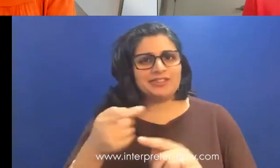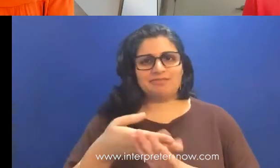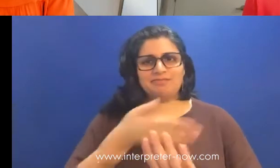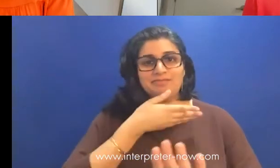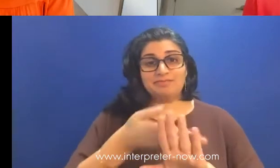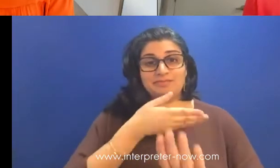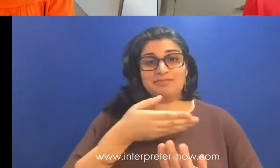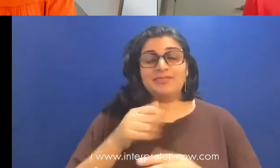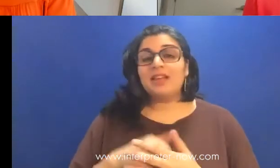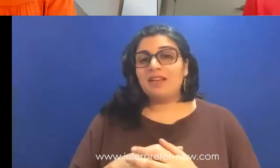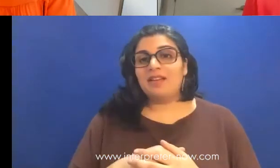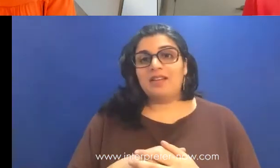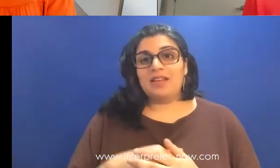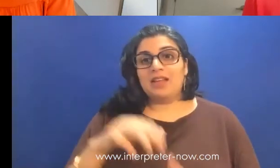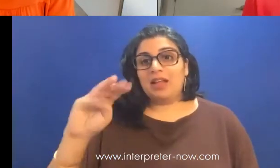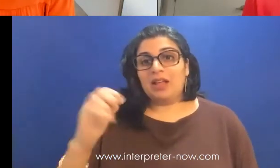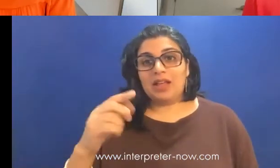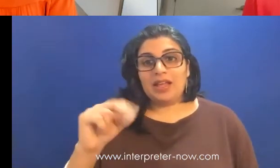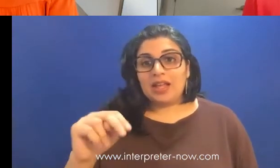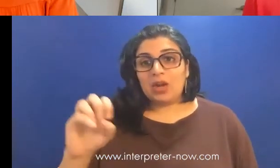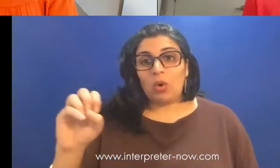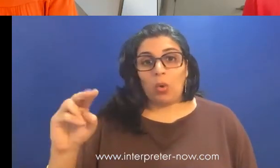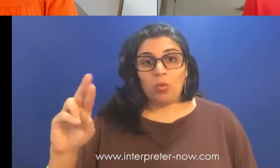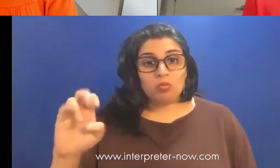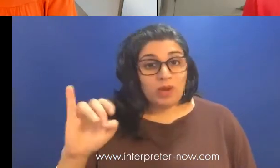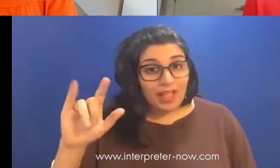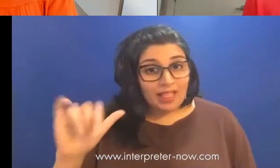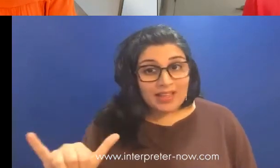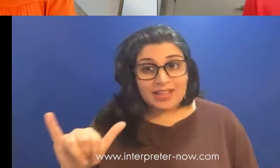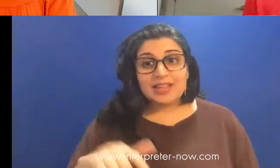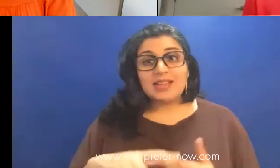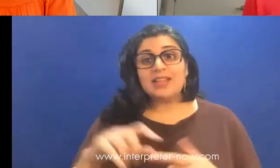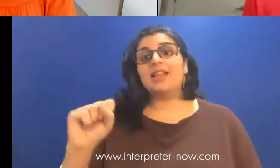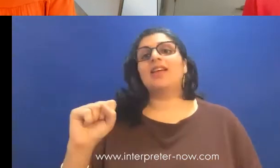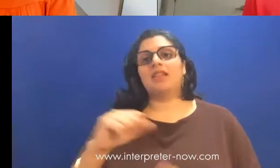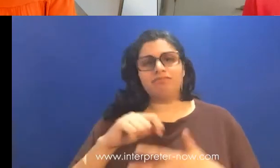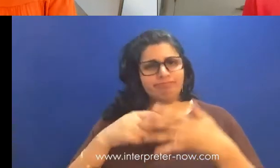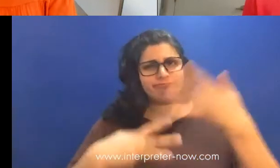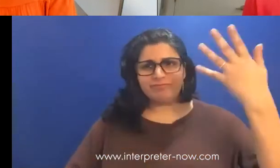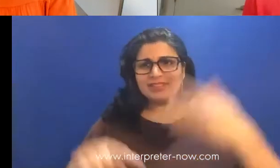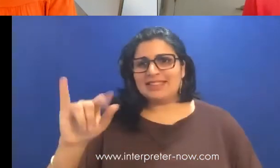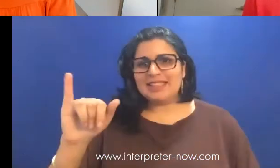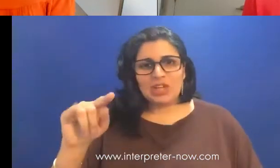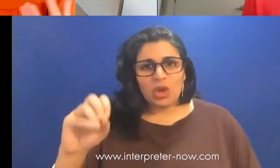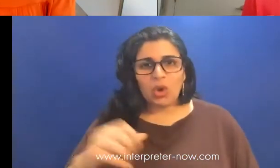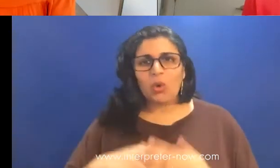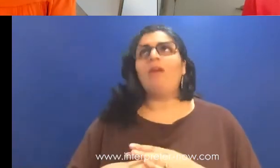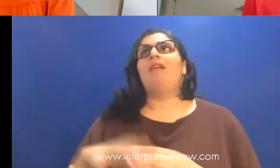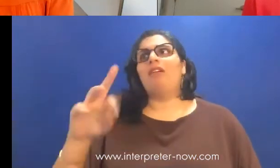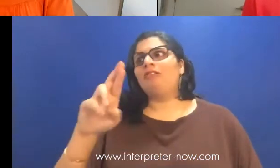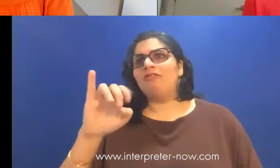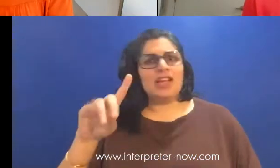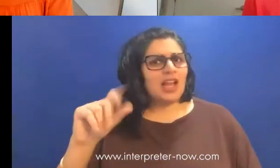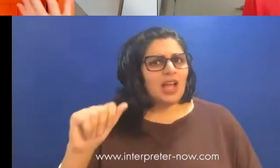sessions with Megan O'Reilly, Sonja Gittens Ottley, TDo, Frieda McAlear, Andrea G. Tatum,